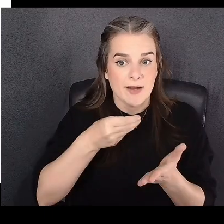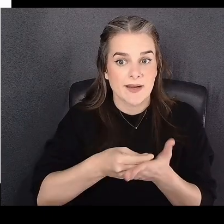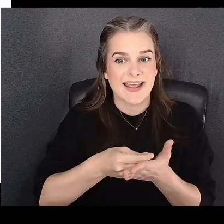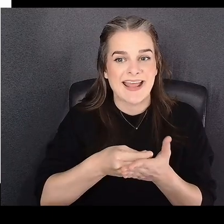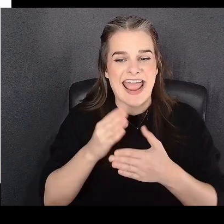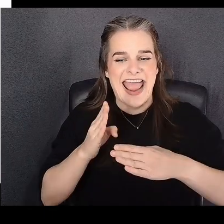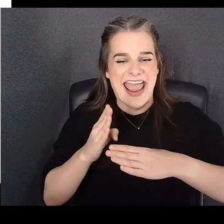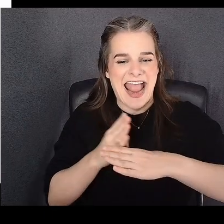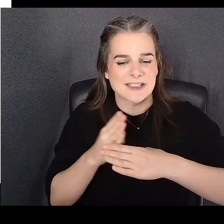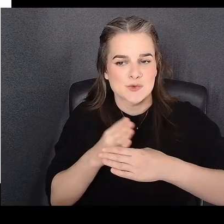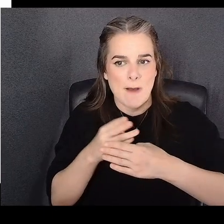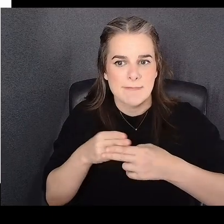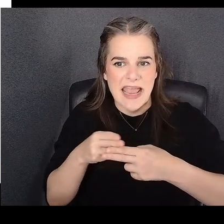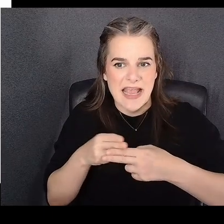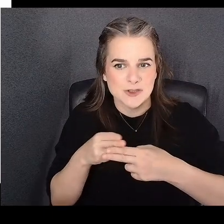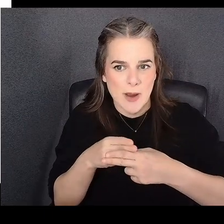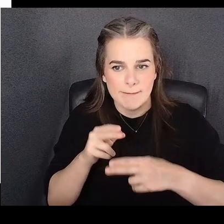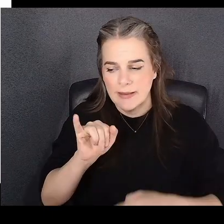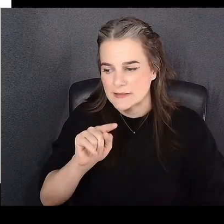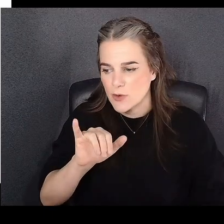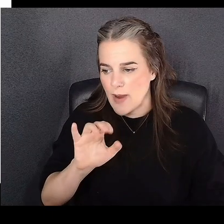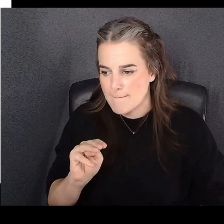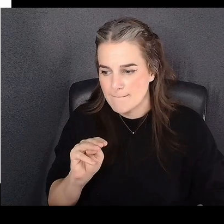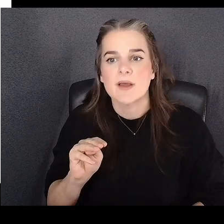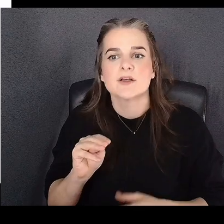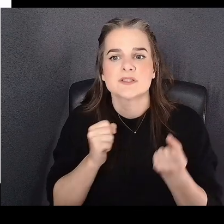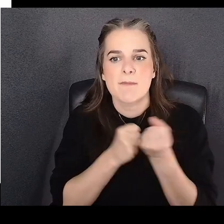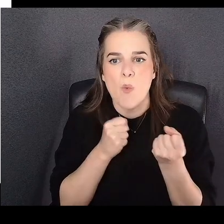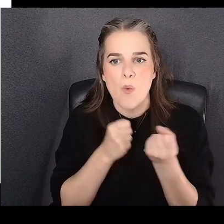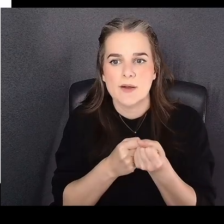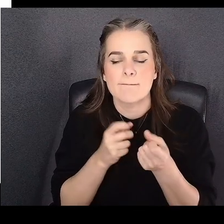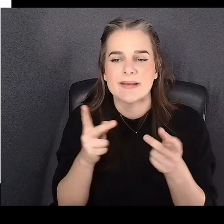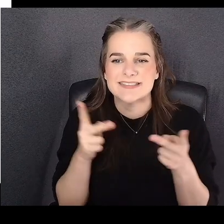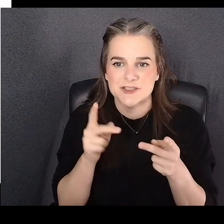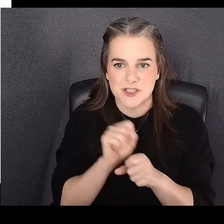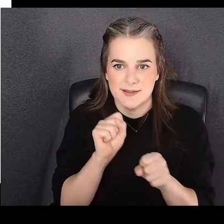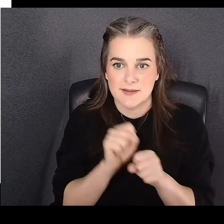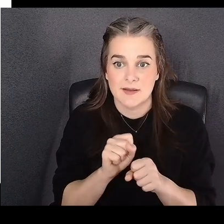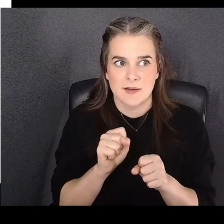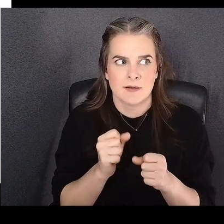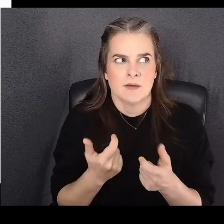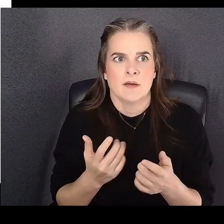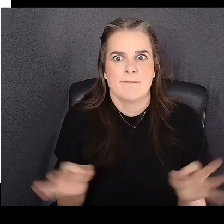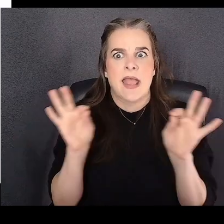That looks huge now, because years ago when it was created, it was just to support a few folks that